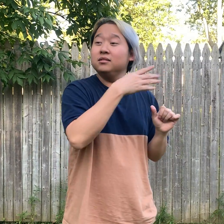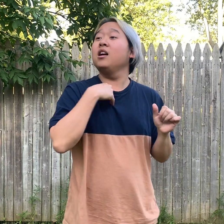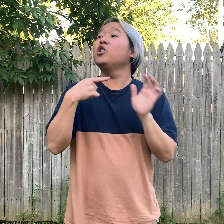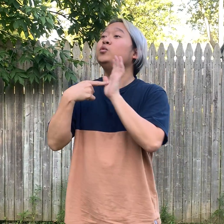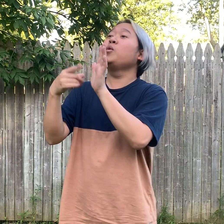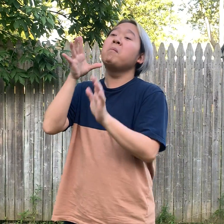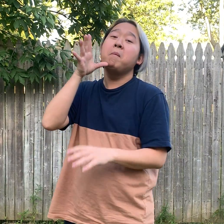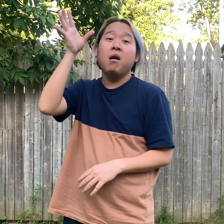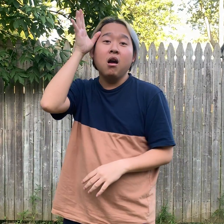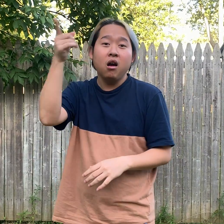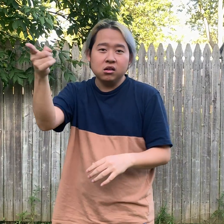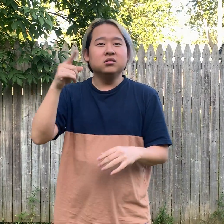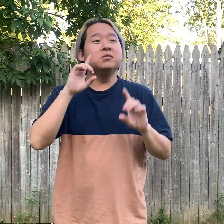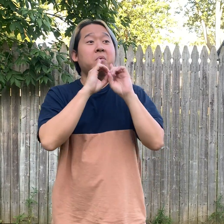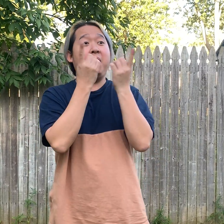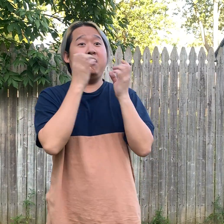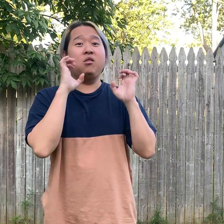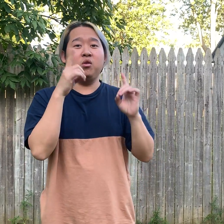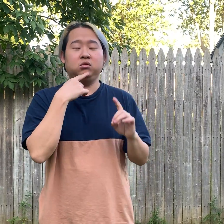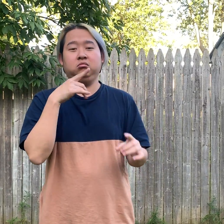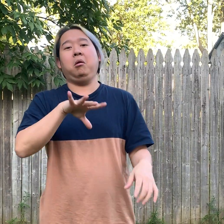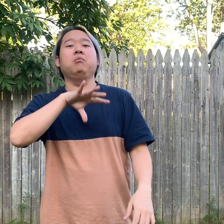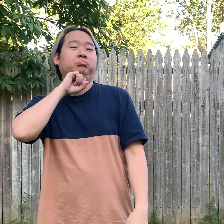and the chair of the education department, and they realized that they'd been completely wrong about my ability to succeed.